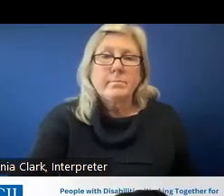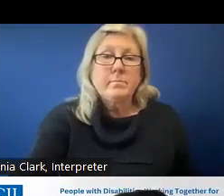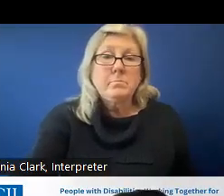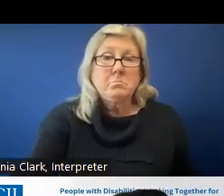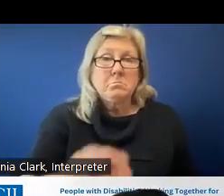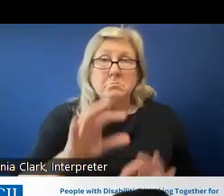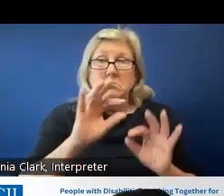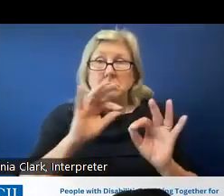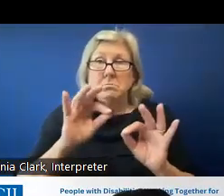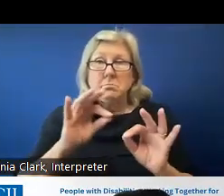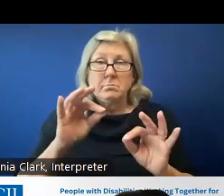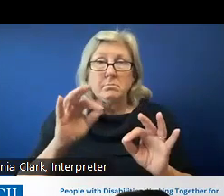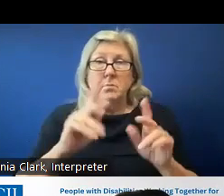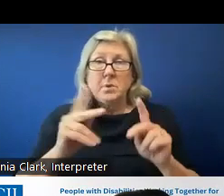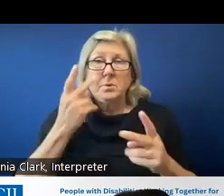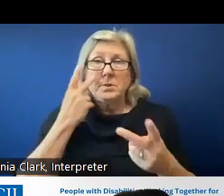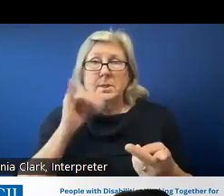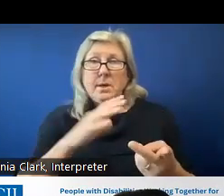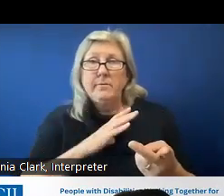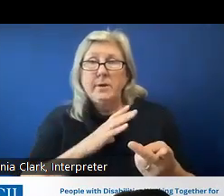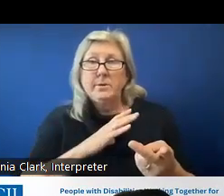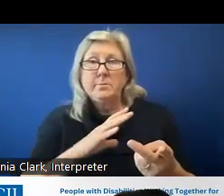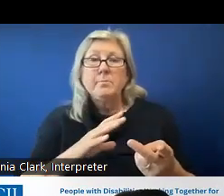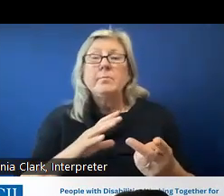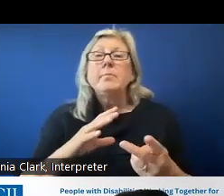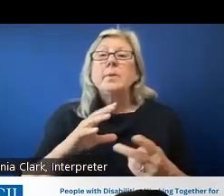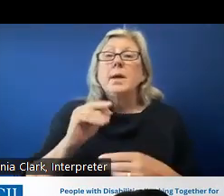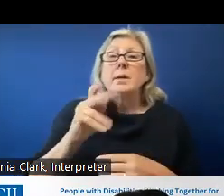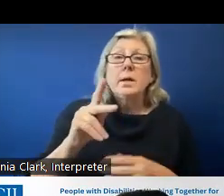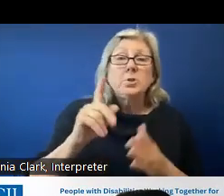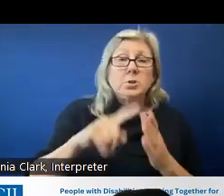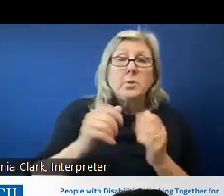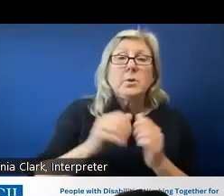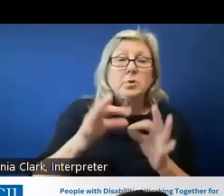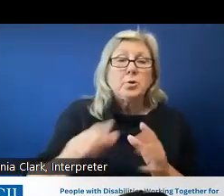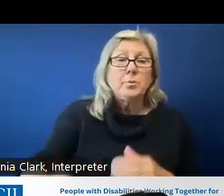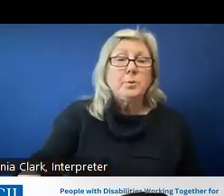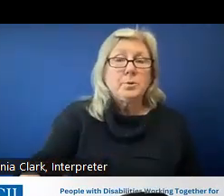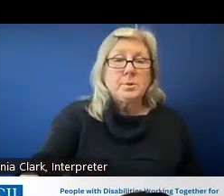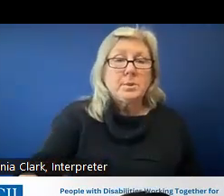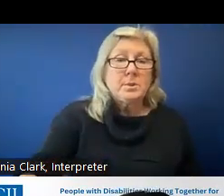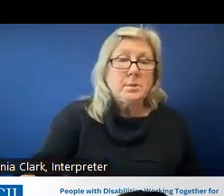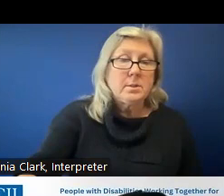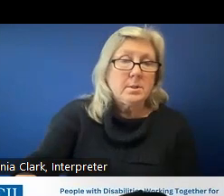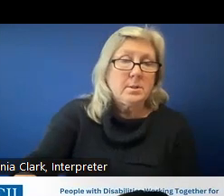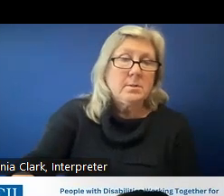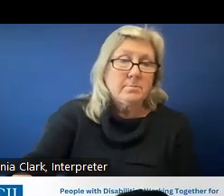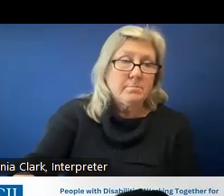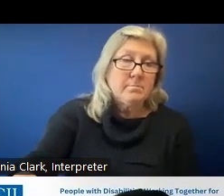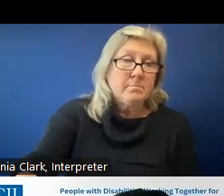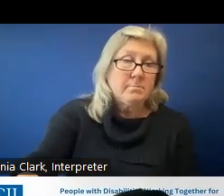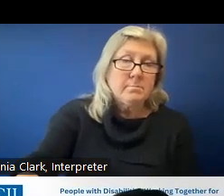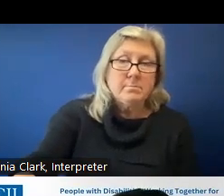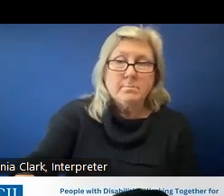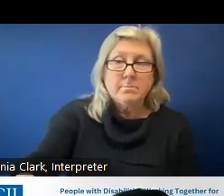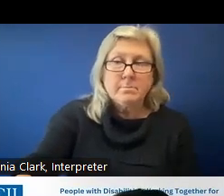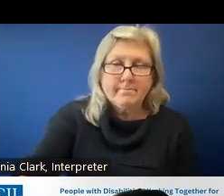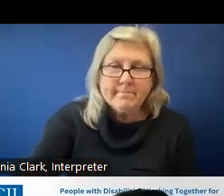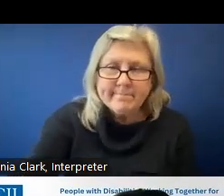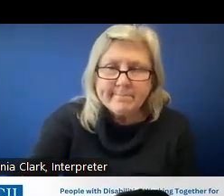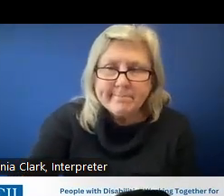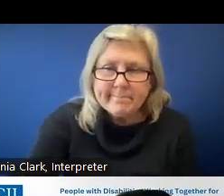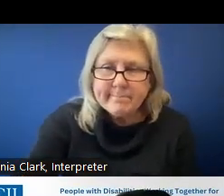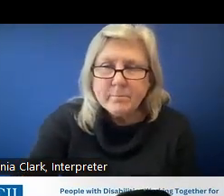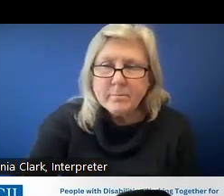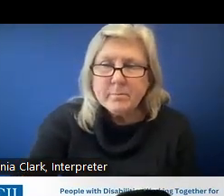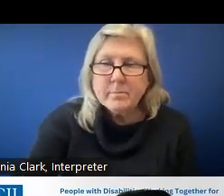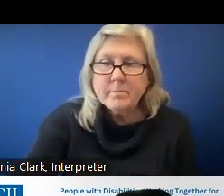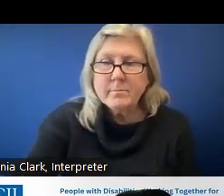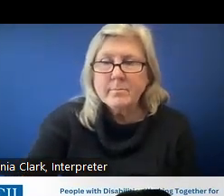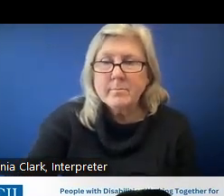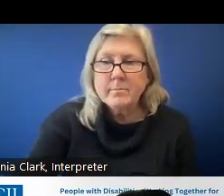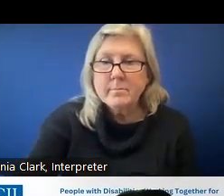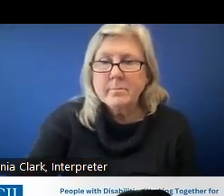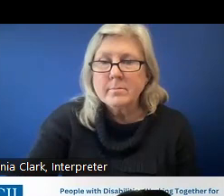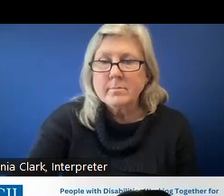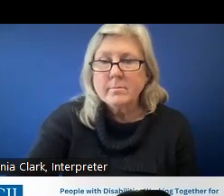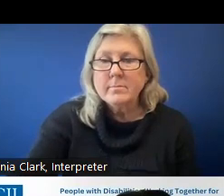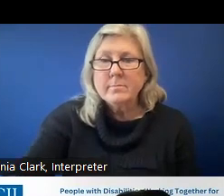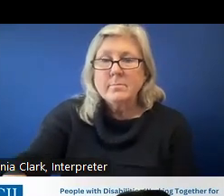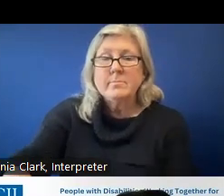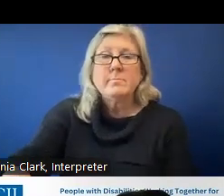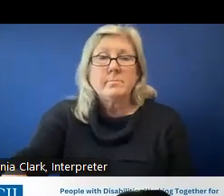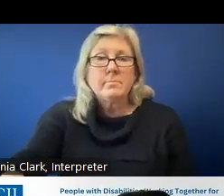all set for folks? >> I just want to check with the interpreters?